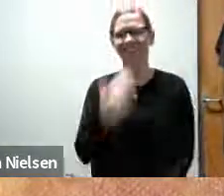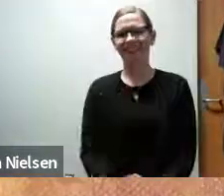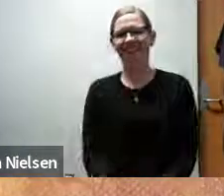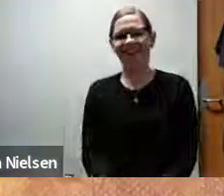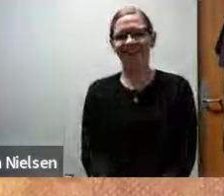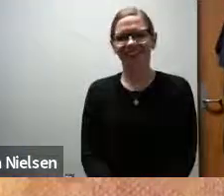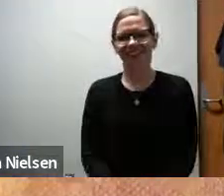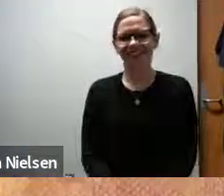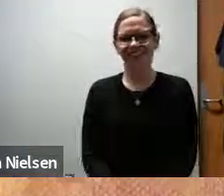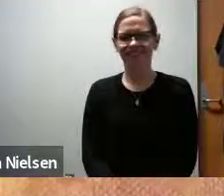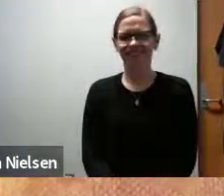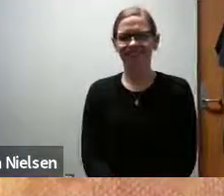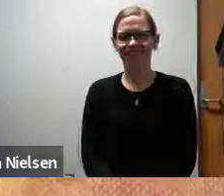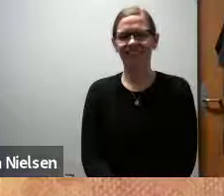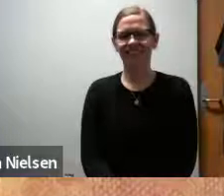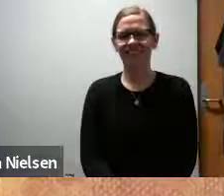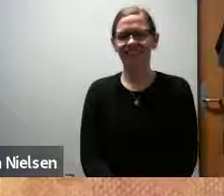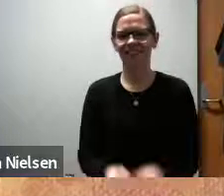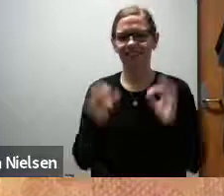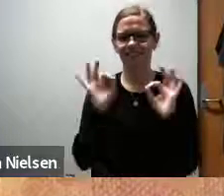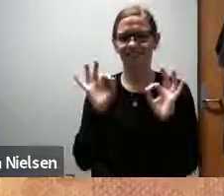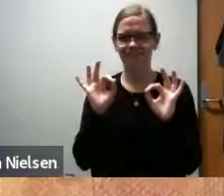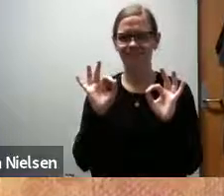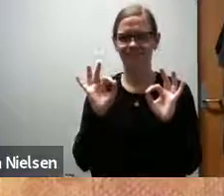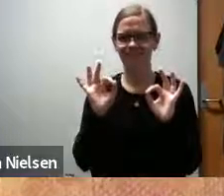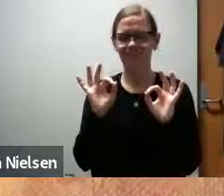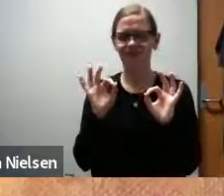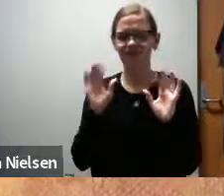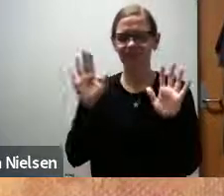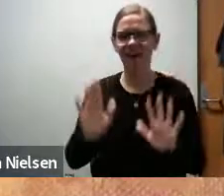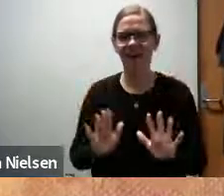May have your video spot glided Okay, great.